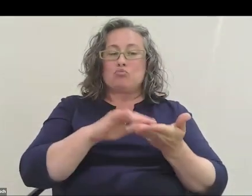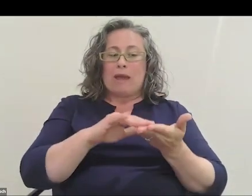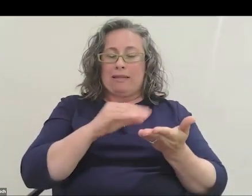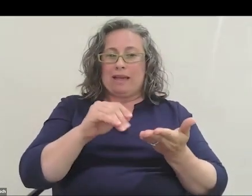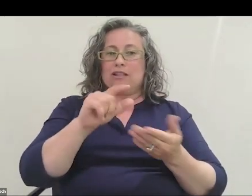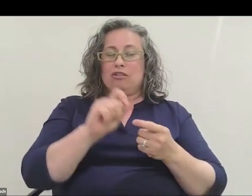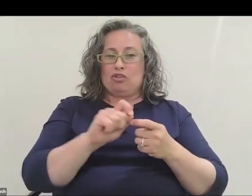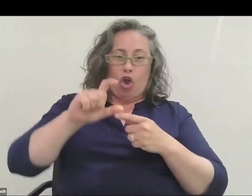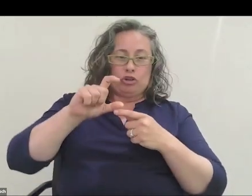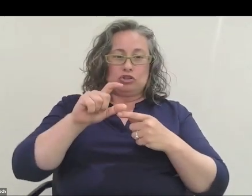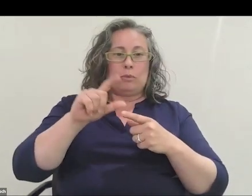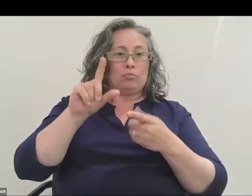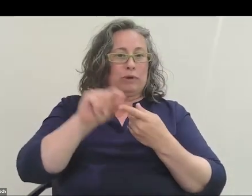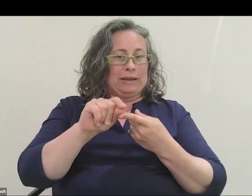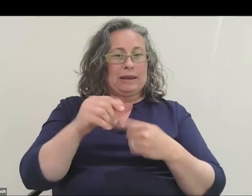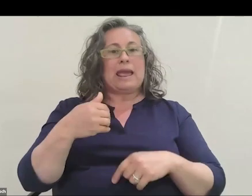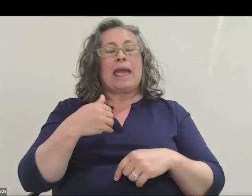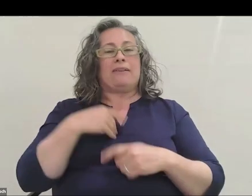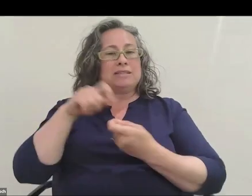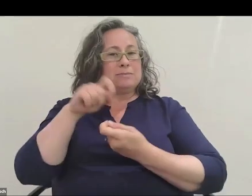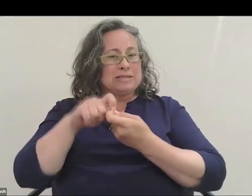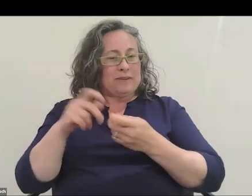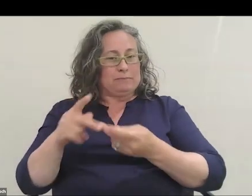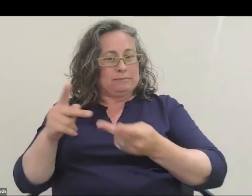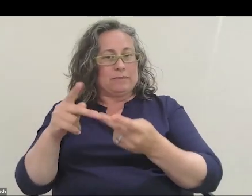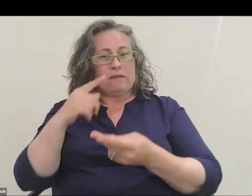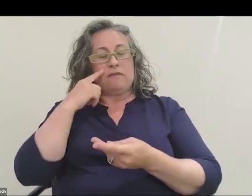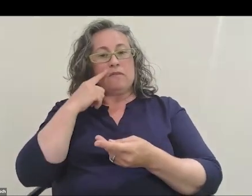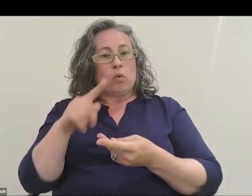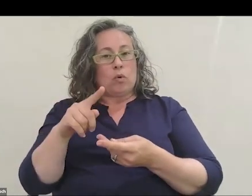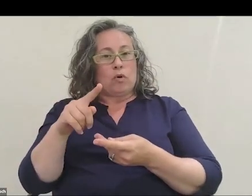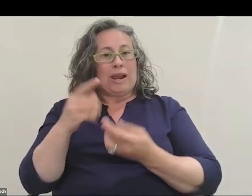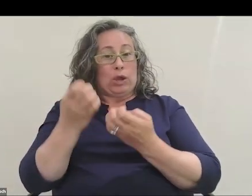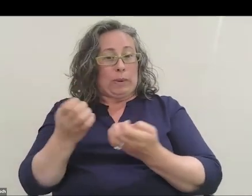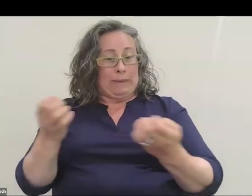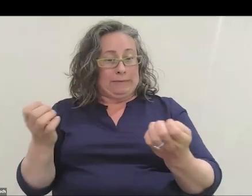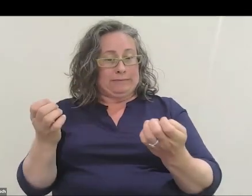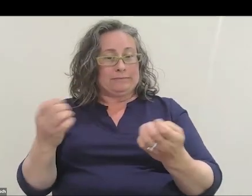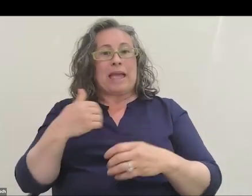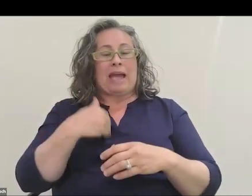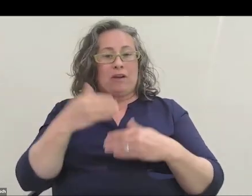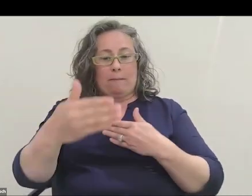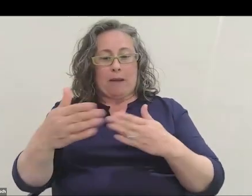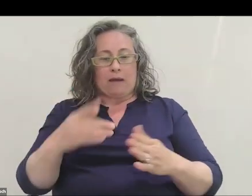We have designated spots for our equipment. We have a box for filament recycling